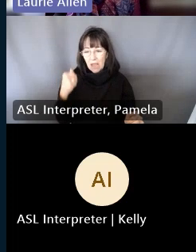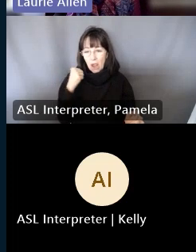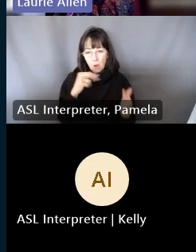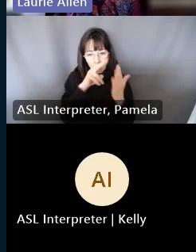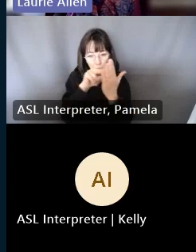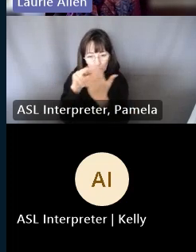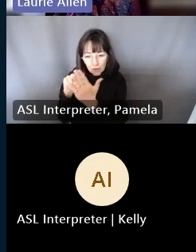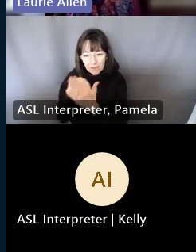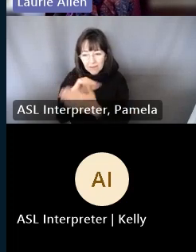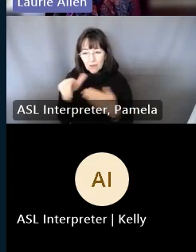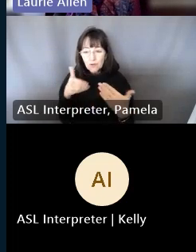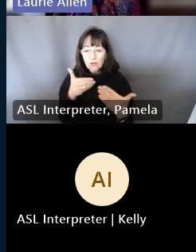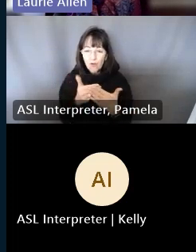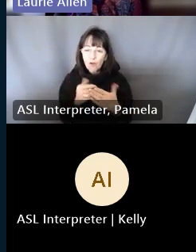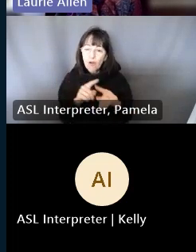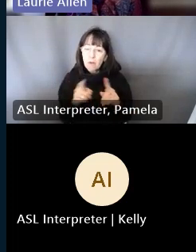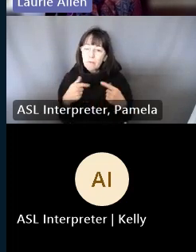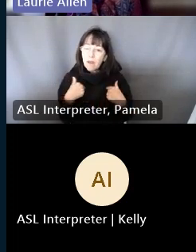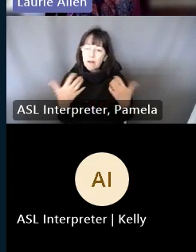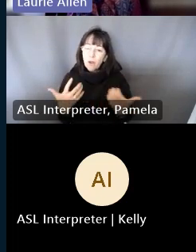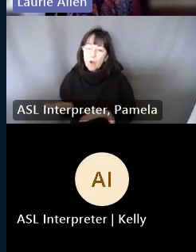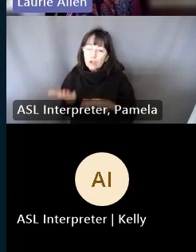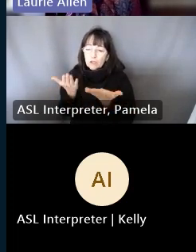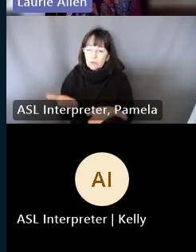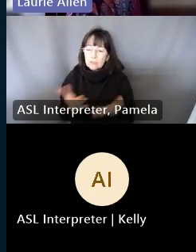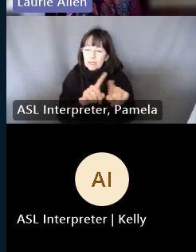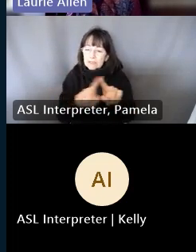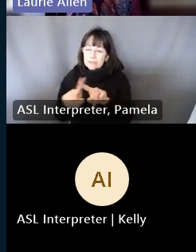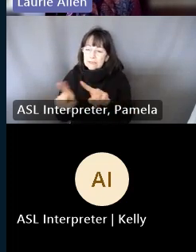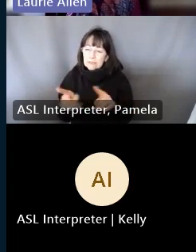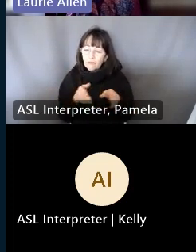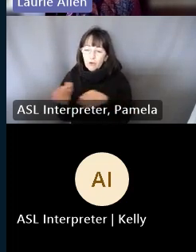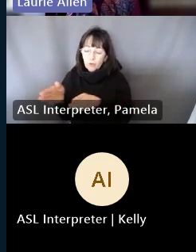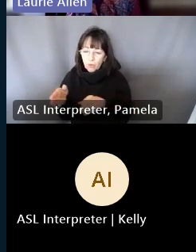a couple of different ways to think about and to find these productivity tools.